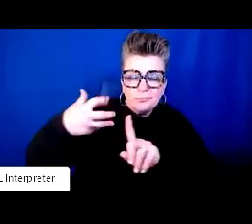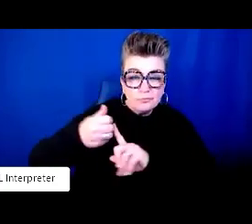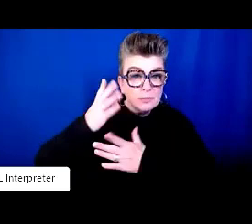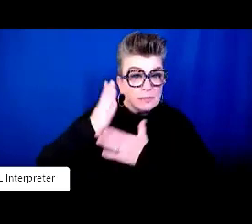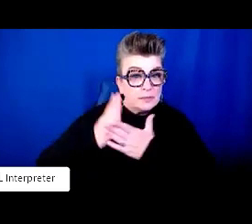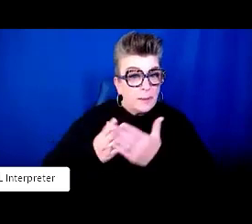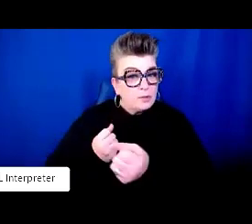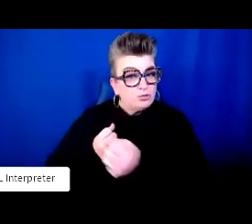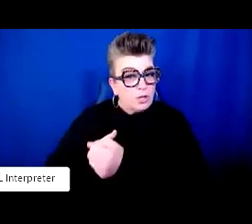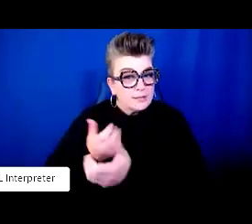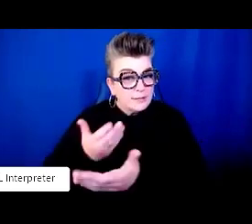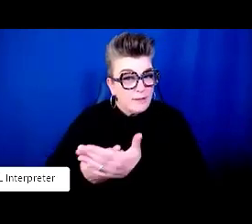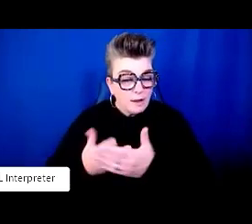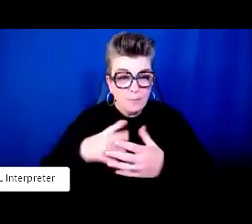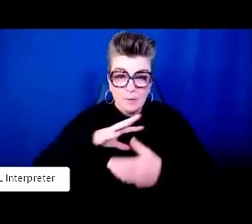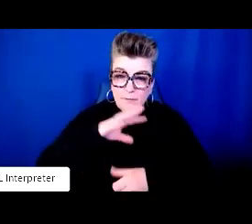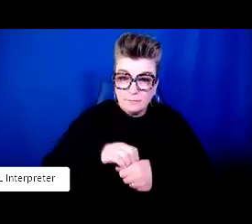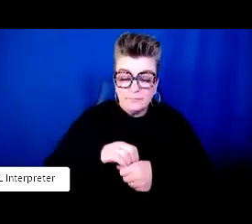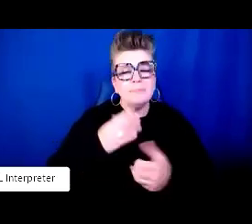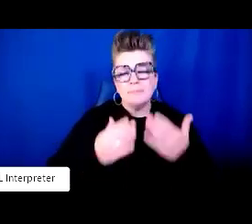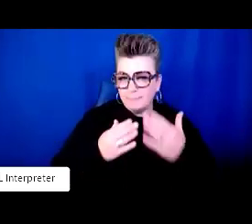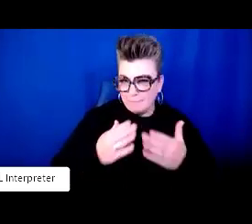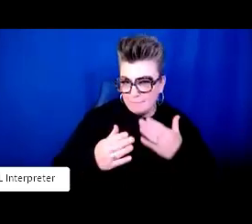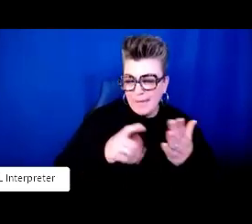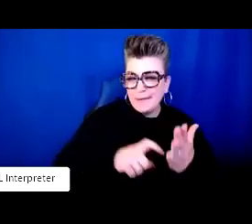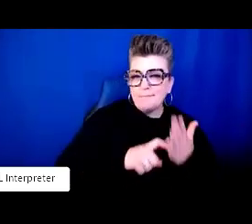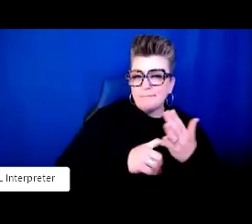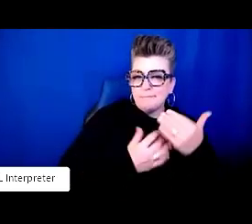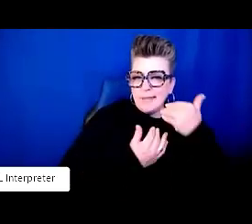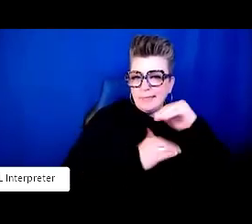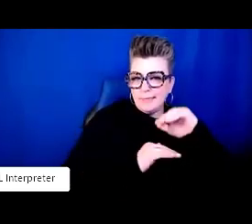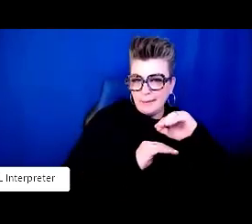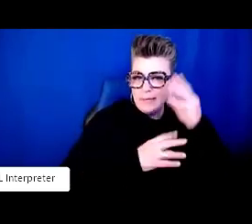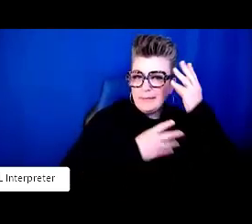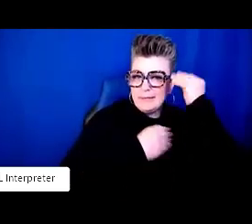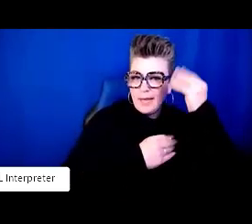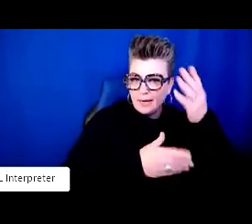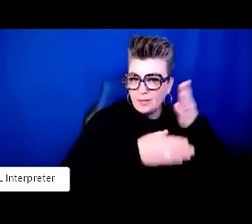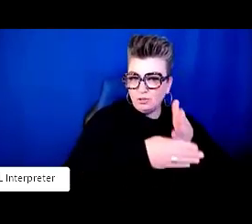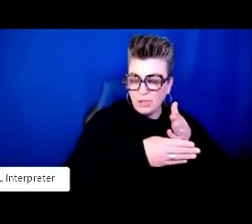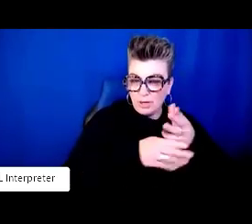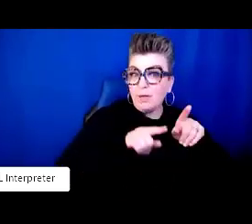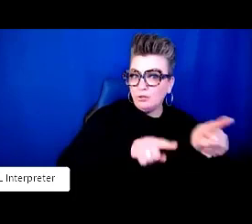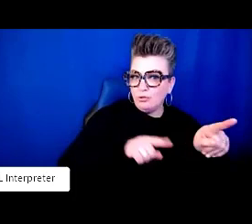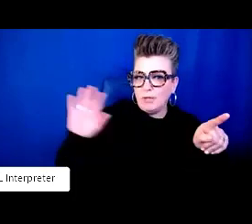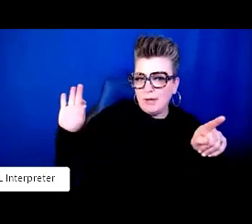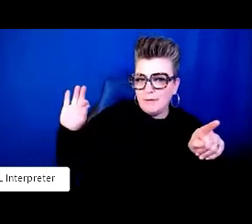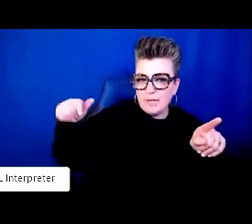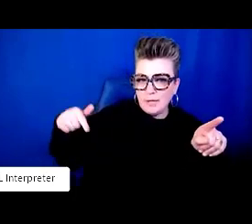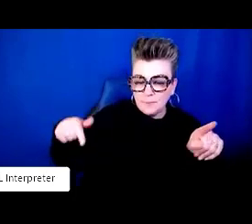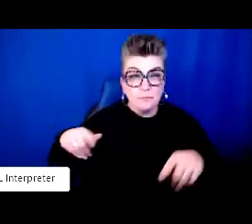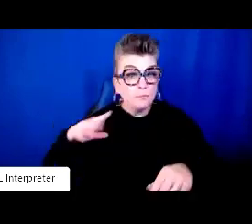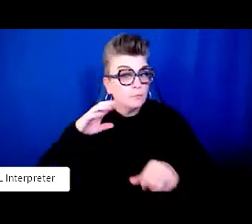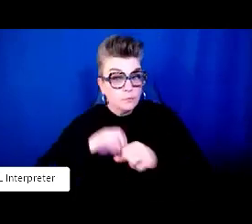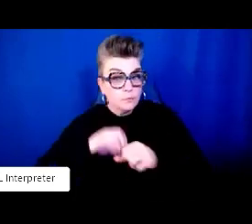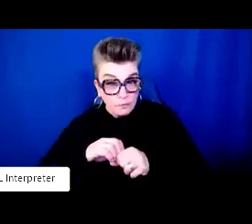that may limit the sharing of data in an FAQ. The specific factors that may limit sharing will vary by project,